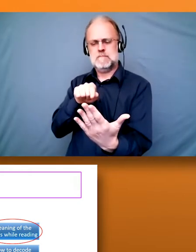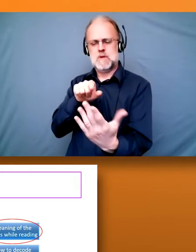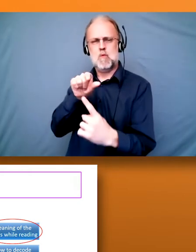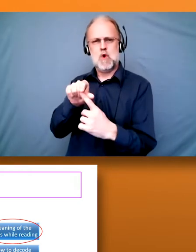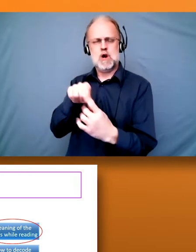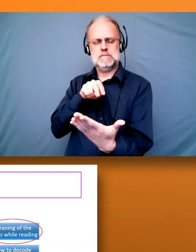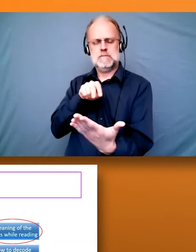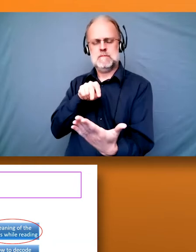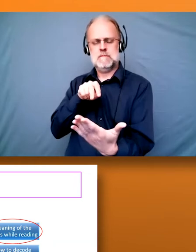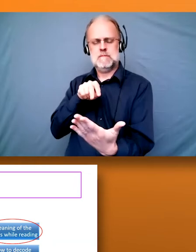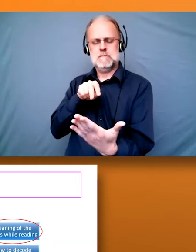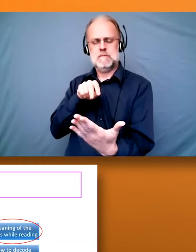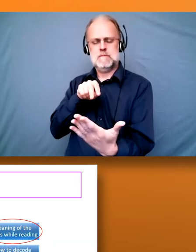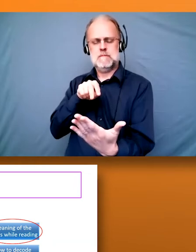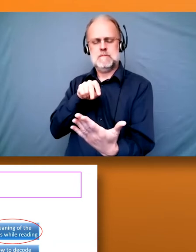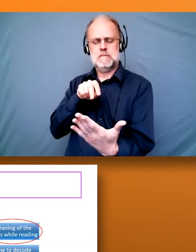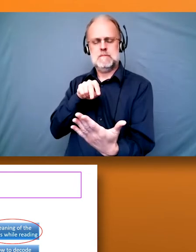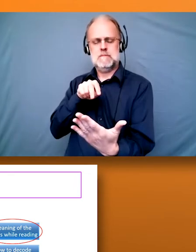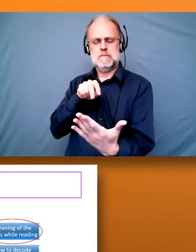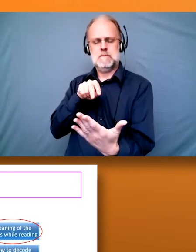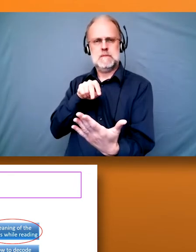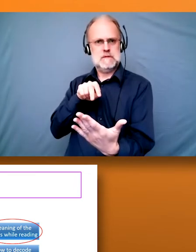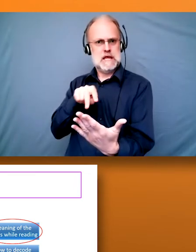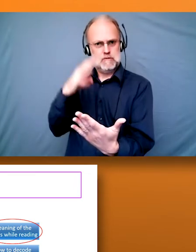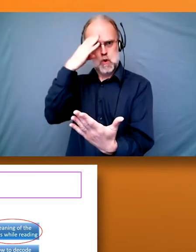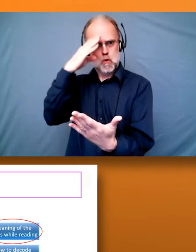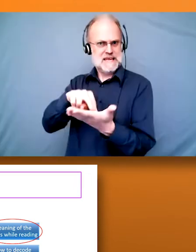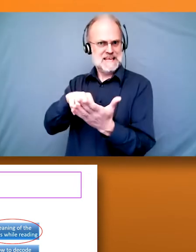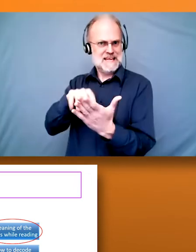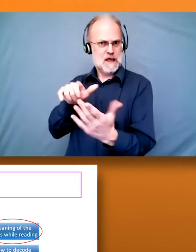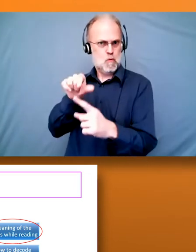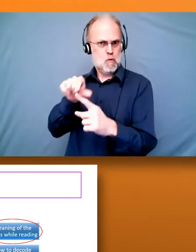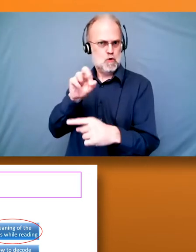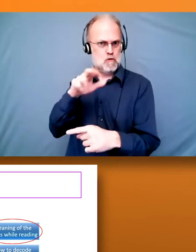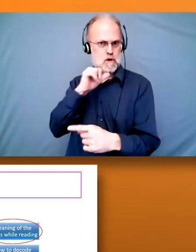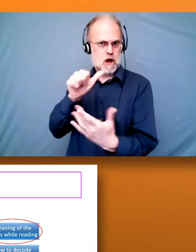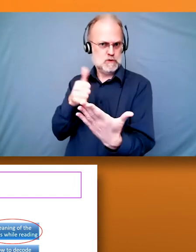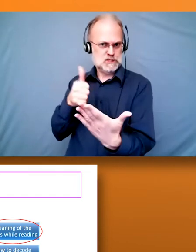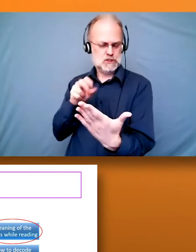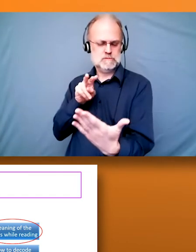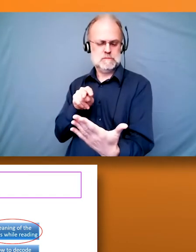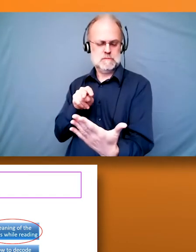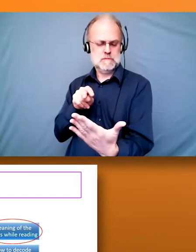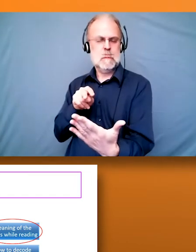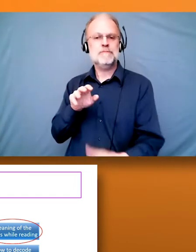they come to a word that they see and can they--do they know the meaning of that word?